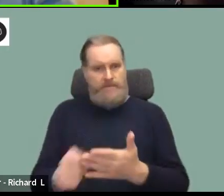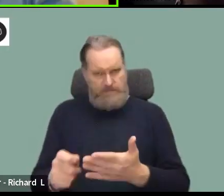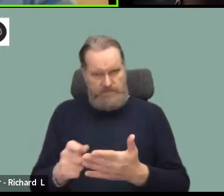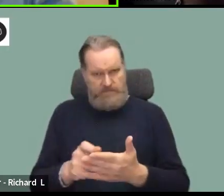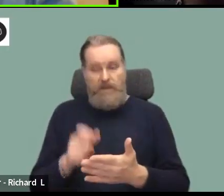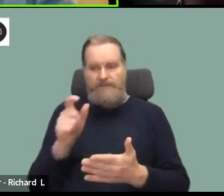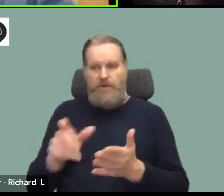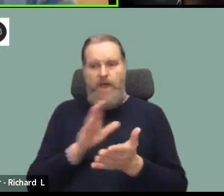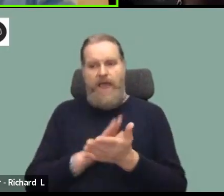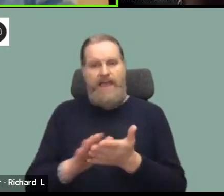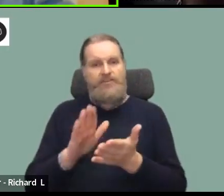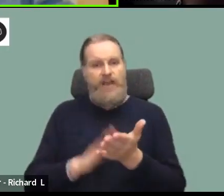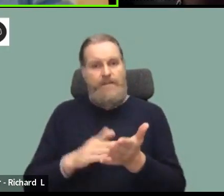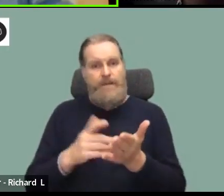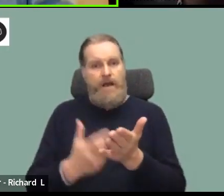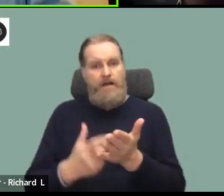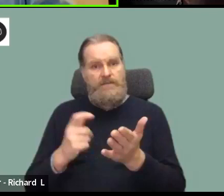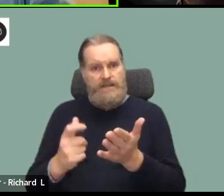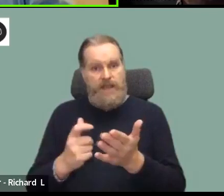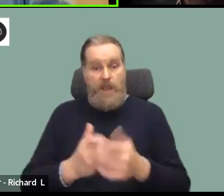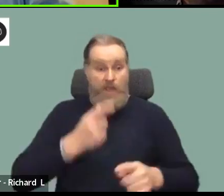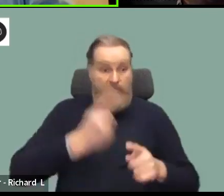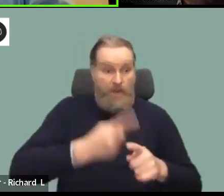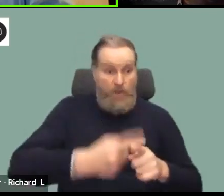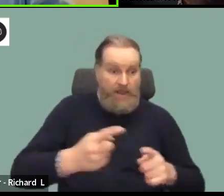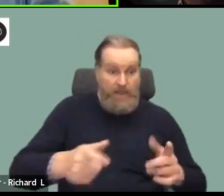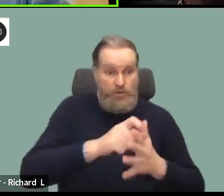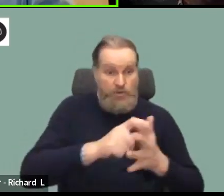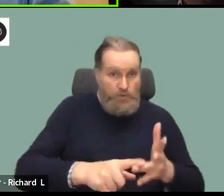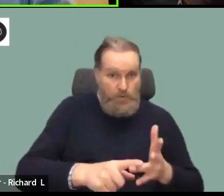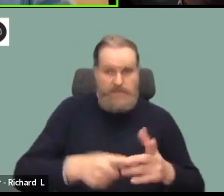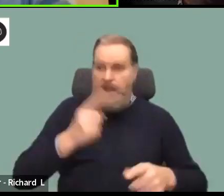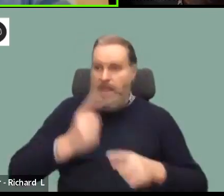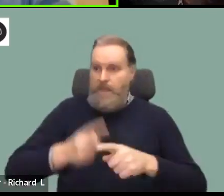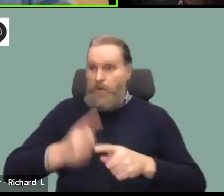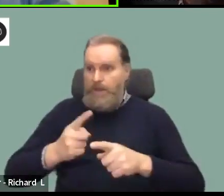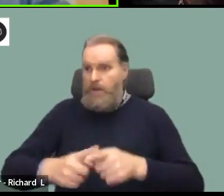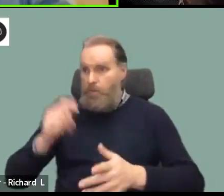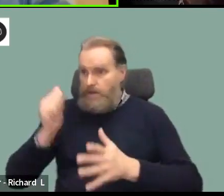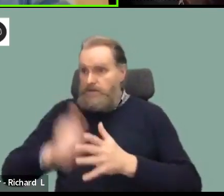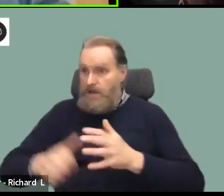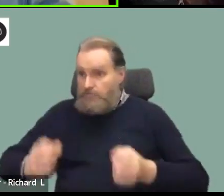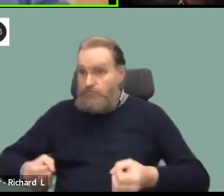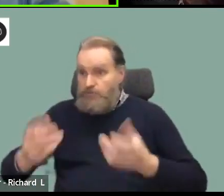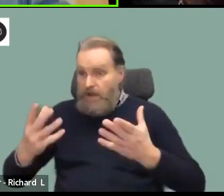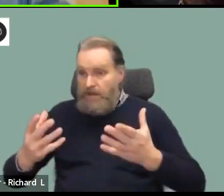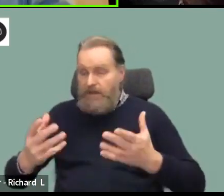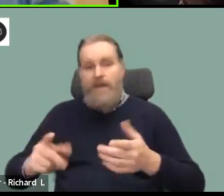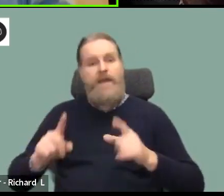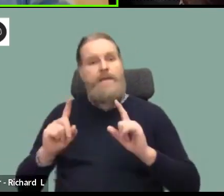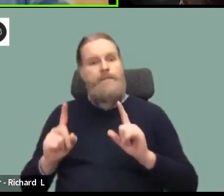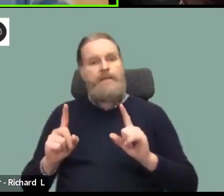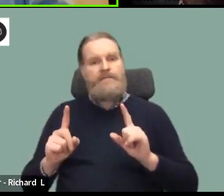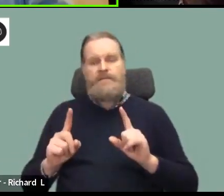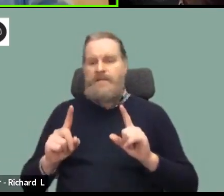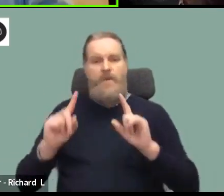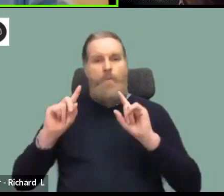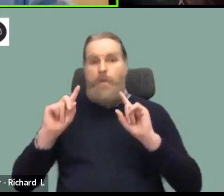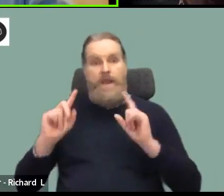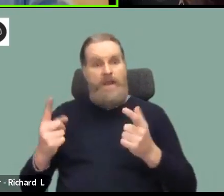your reps talked about this today. We're very conscious that the. sooner you do it sooner sooner you do it, the sooner we can get involved and take action by can get involved and take action. But that what we can't